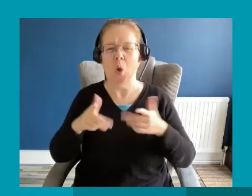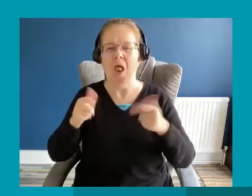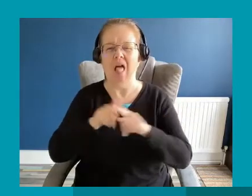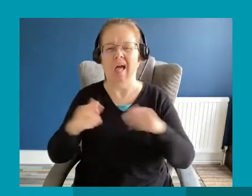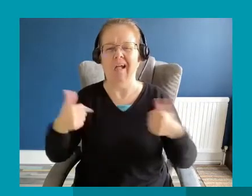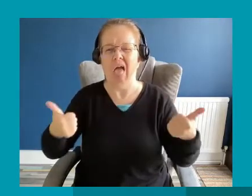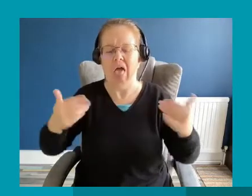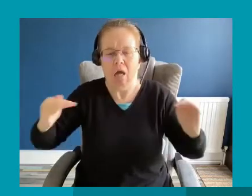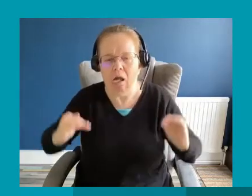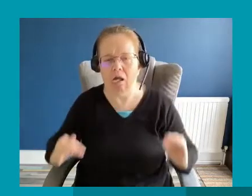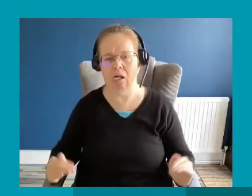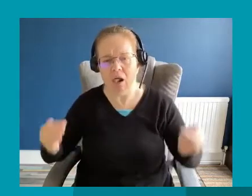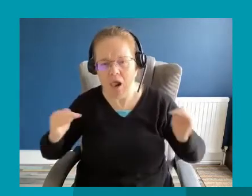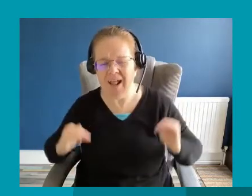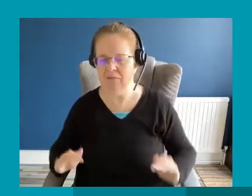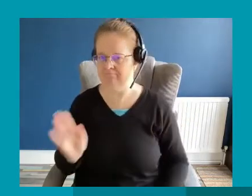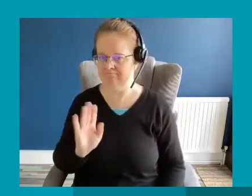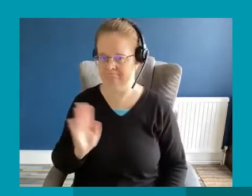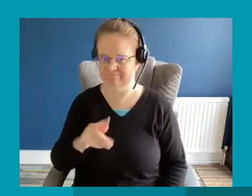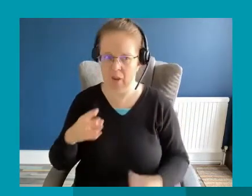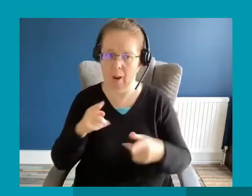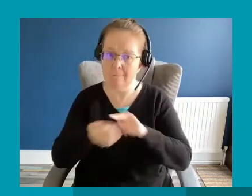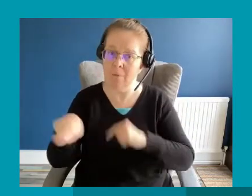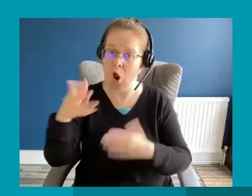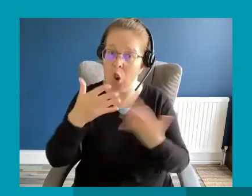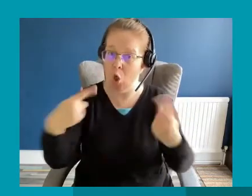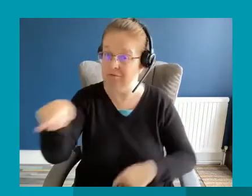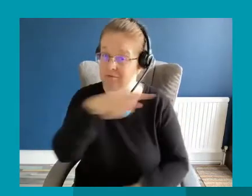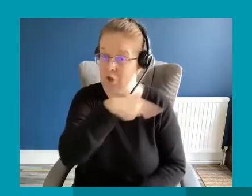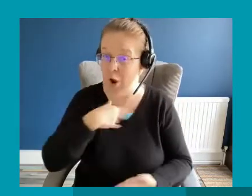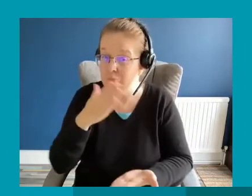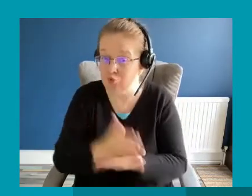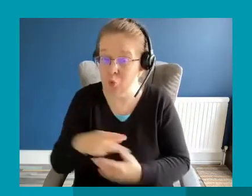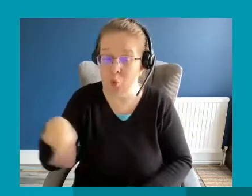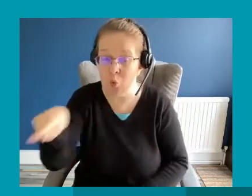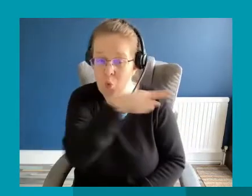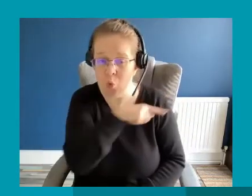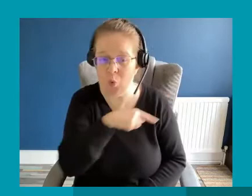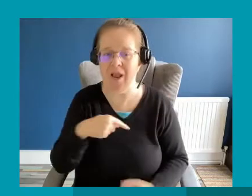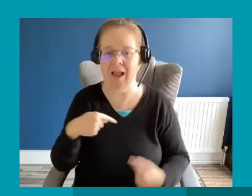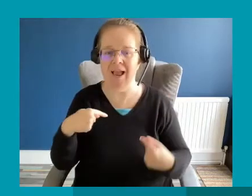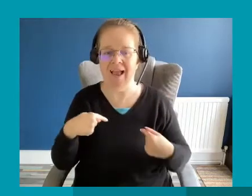How many offers have come across? Inspiration porn? Anyone ever